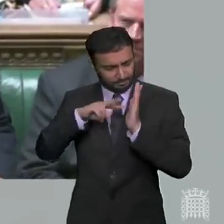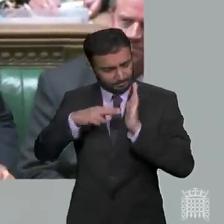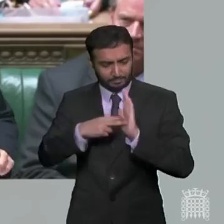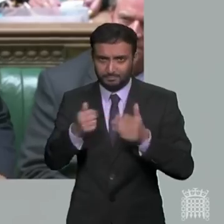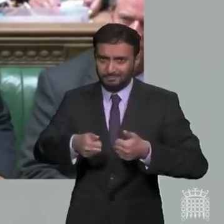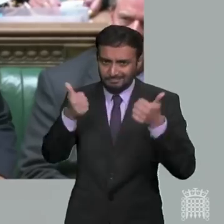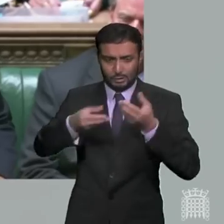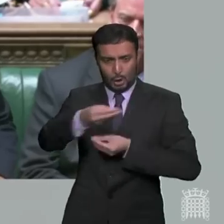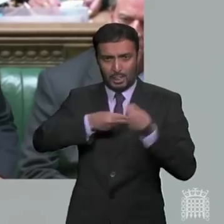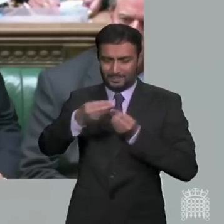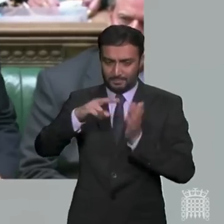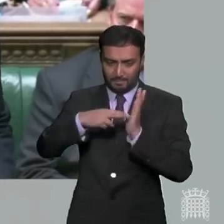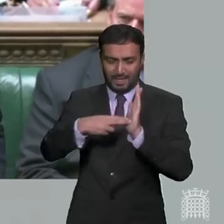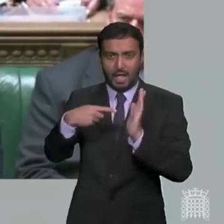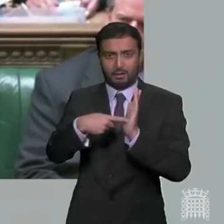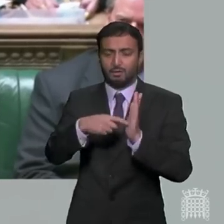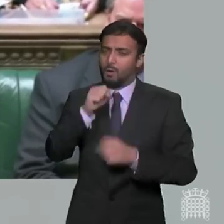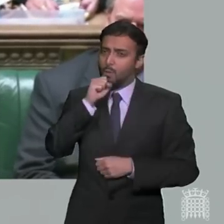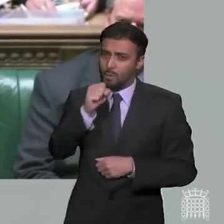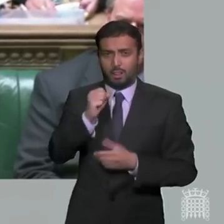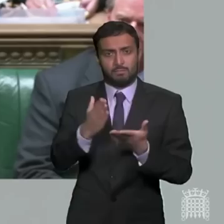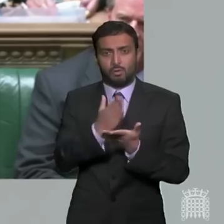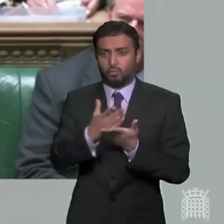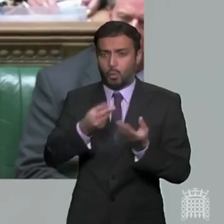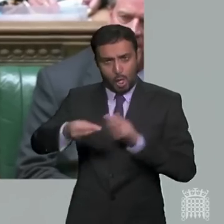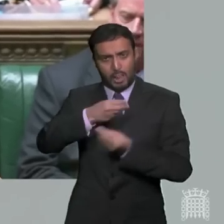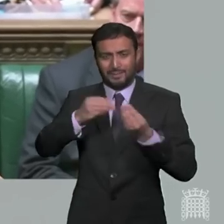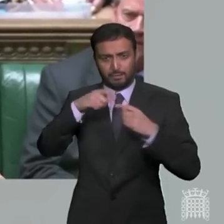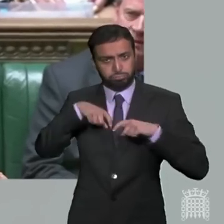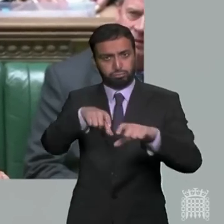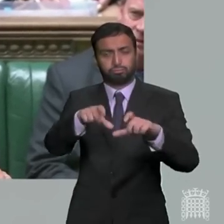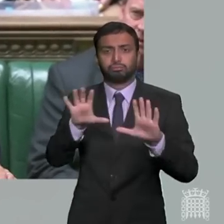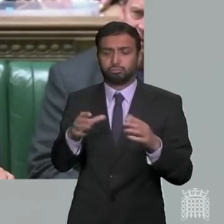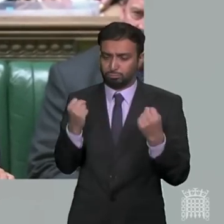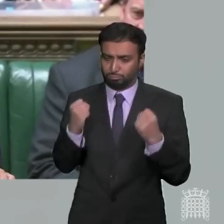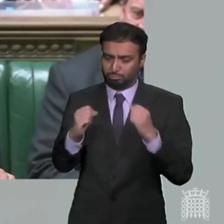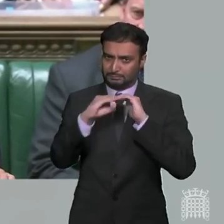All I have heard from the right hon. and learned Gentleman today is that he has no answers